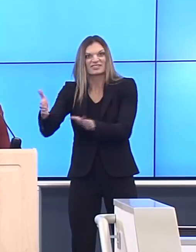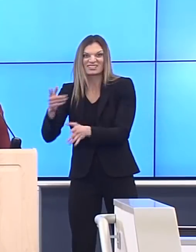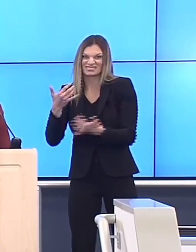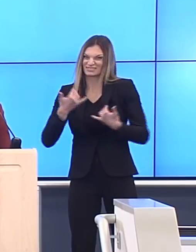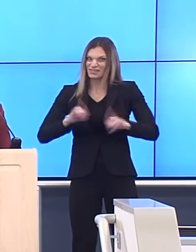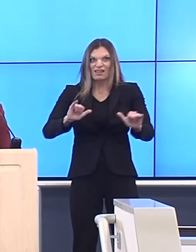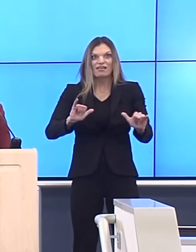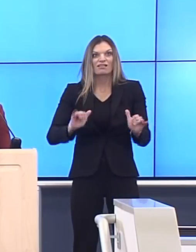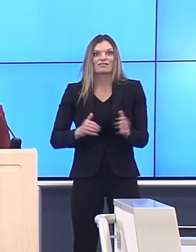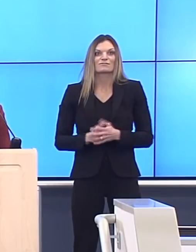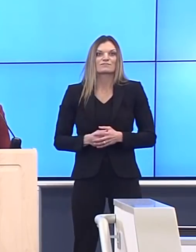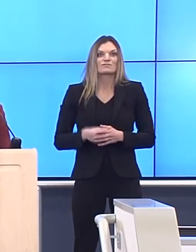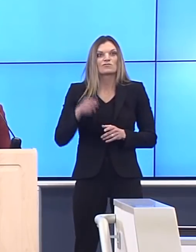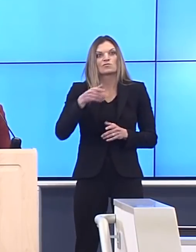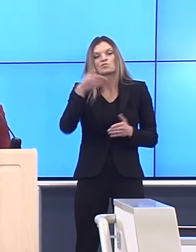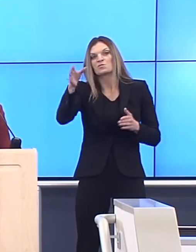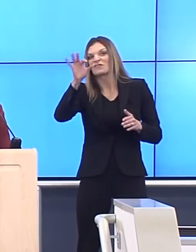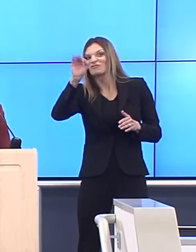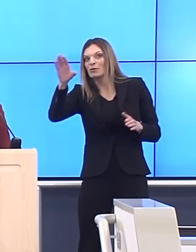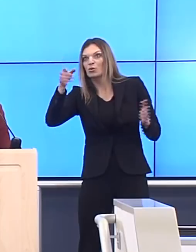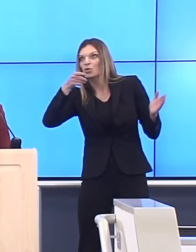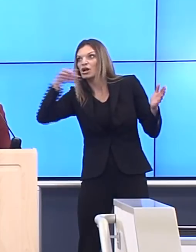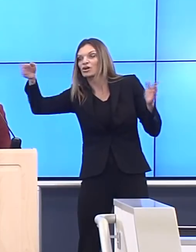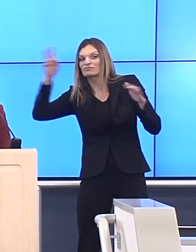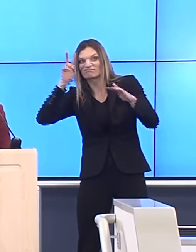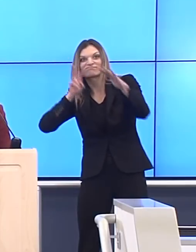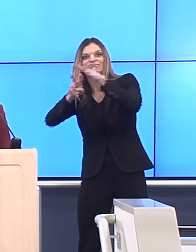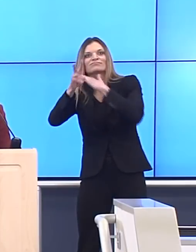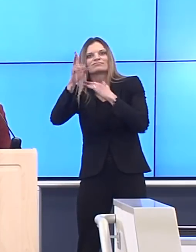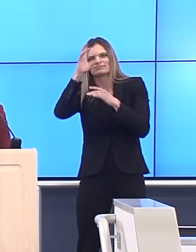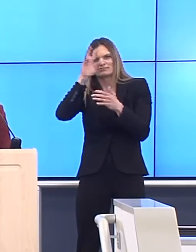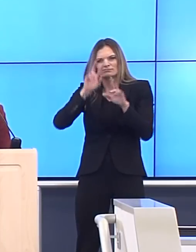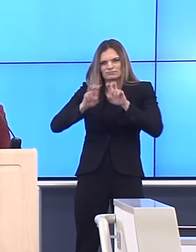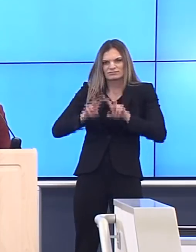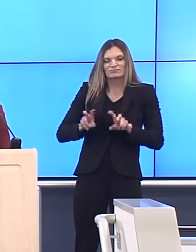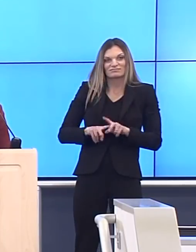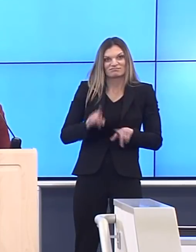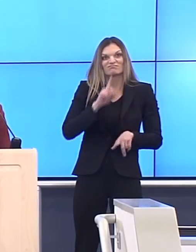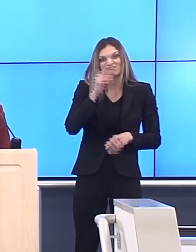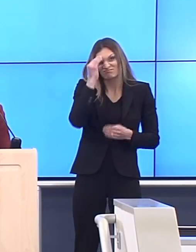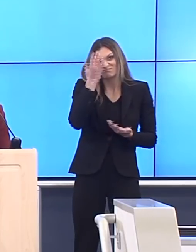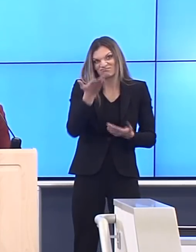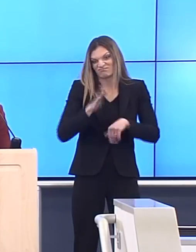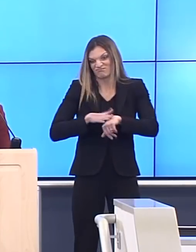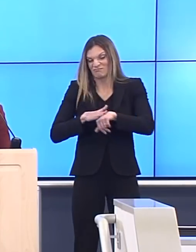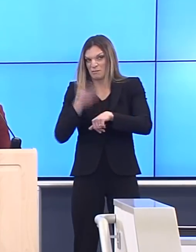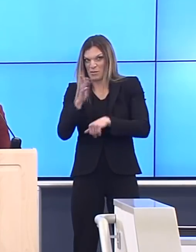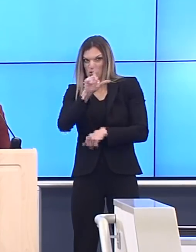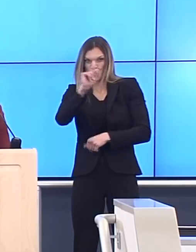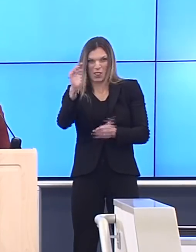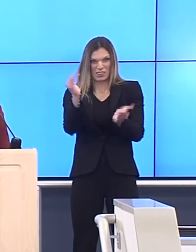PAST WEEK. WE KNOW 416 PEOPLE WHO HAVE DIED FROM COVID-19. AND BY FEBRUARY 15TH MODELS